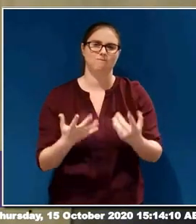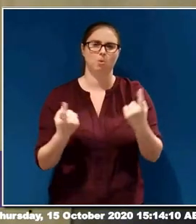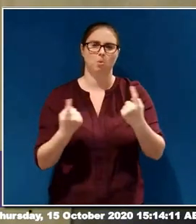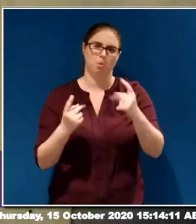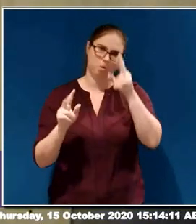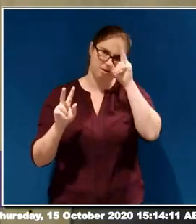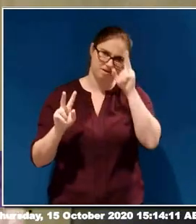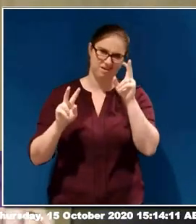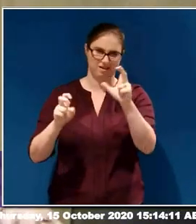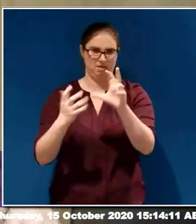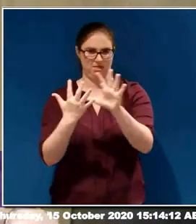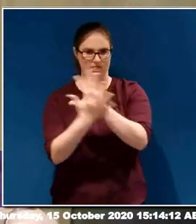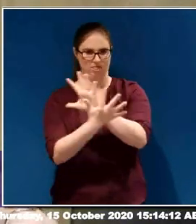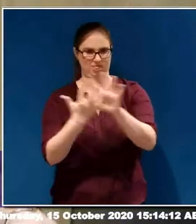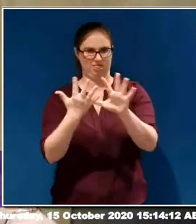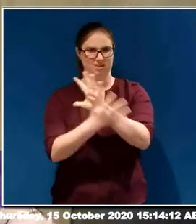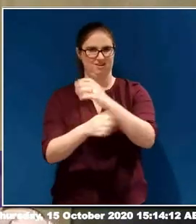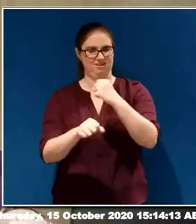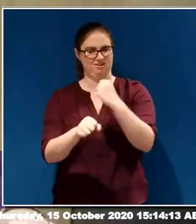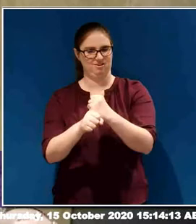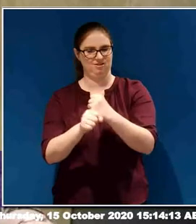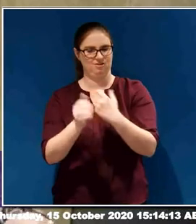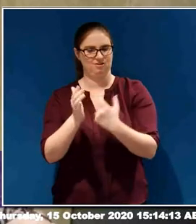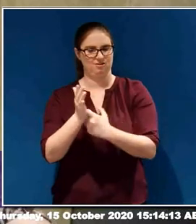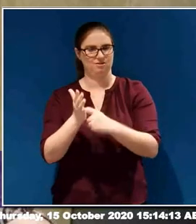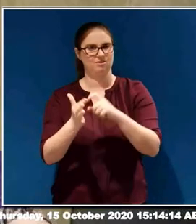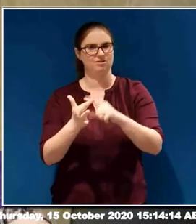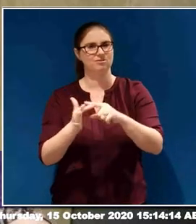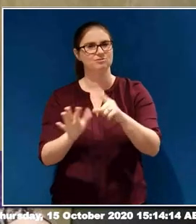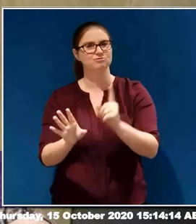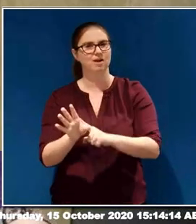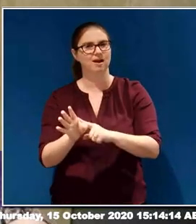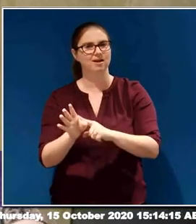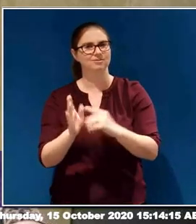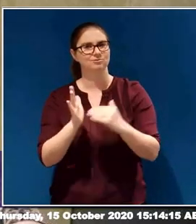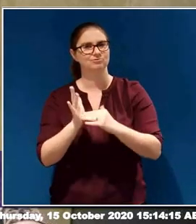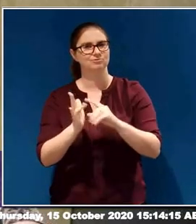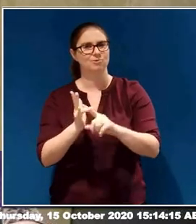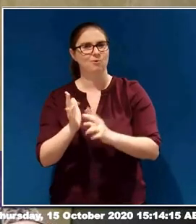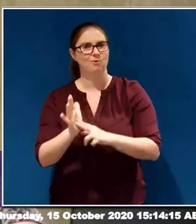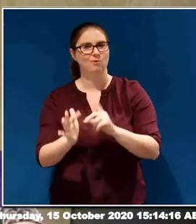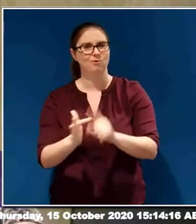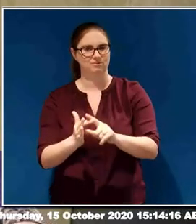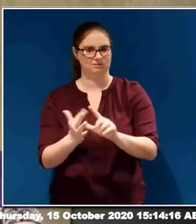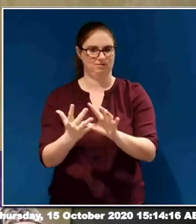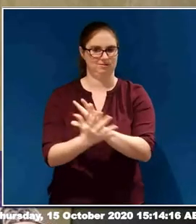Now, your statement defines a number of key concepts including exclusionary